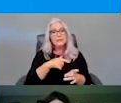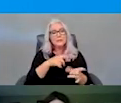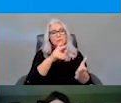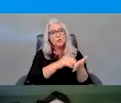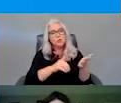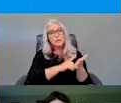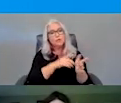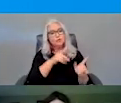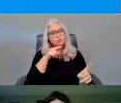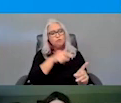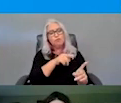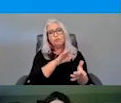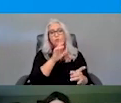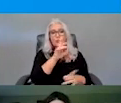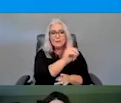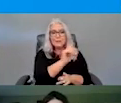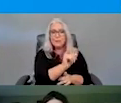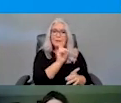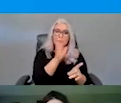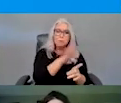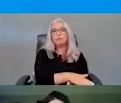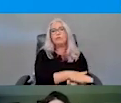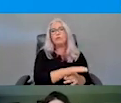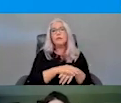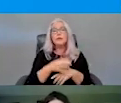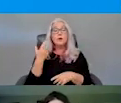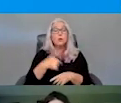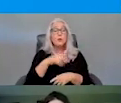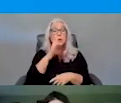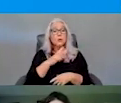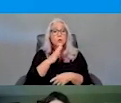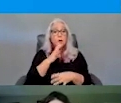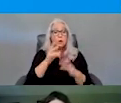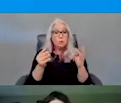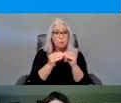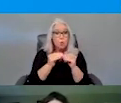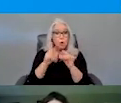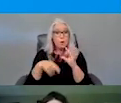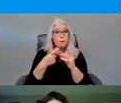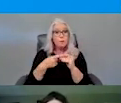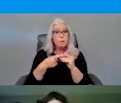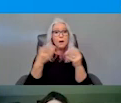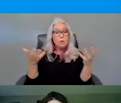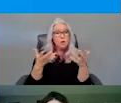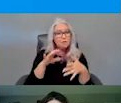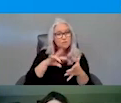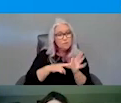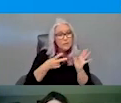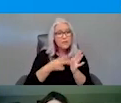discrimination against people with disabilities. So in our short time here we will dive more what it means in the context of emergency